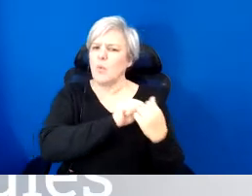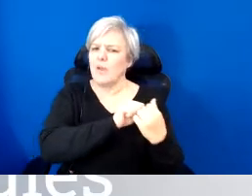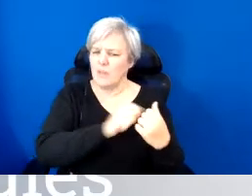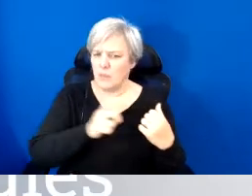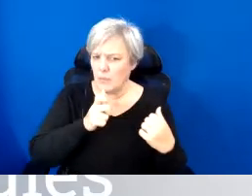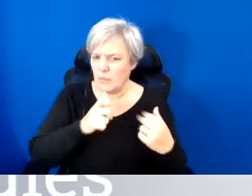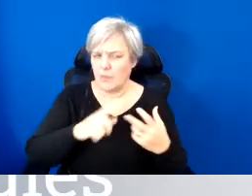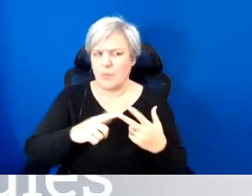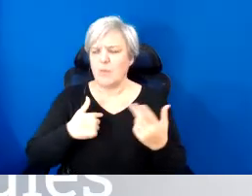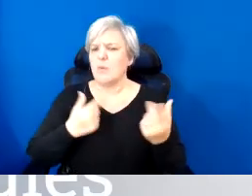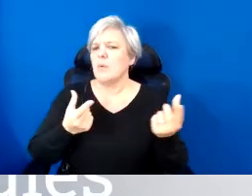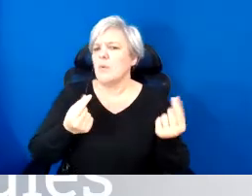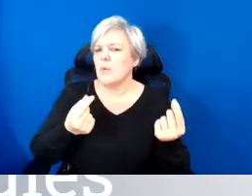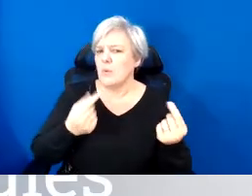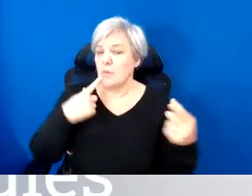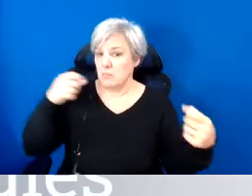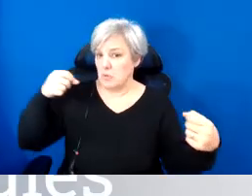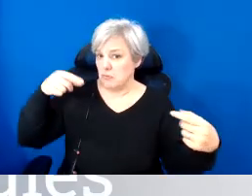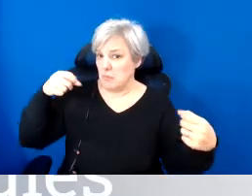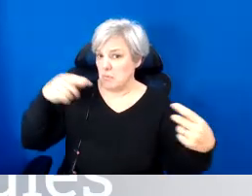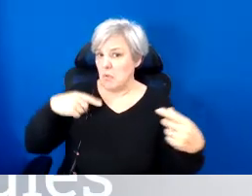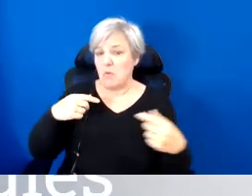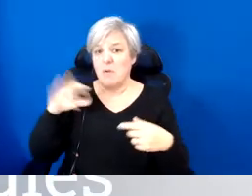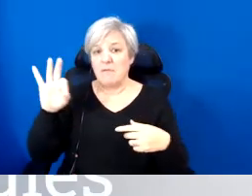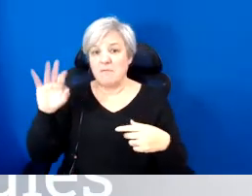whether it's remote like face time or on Zoom,